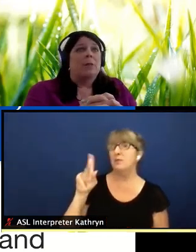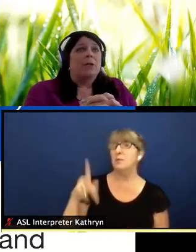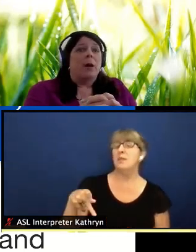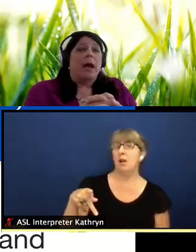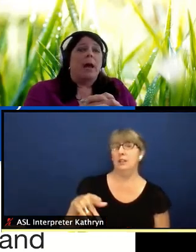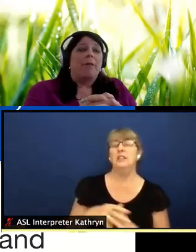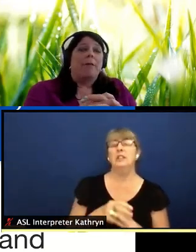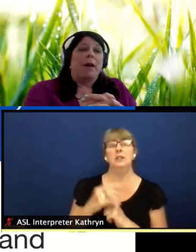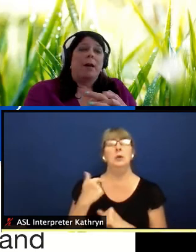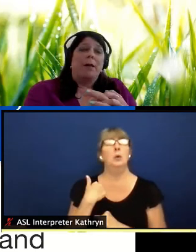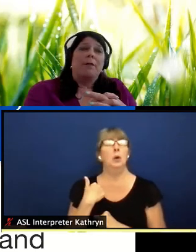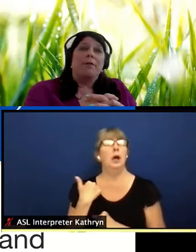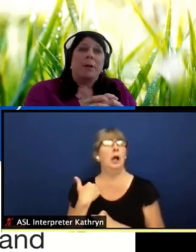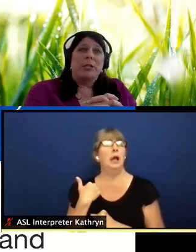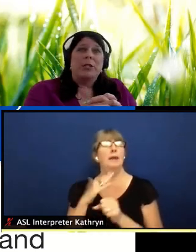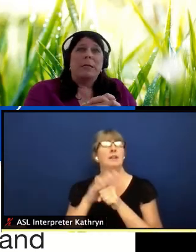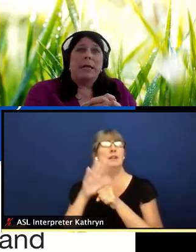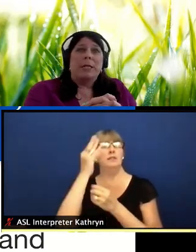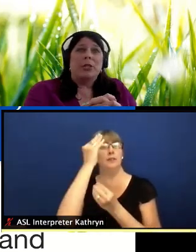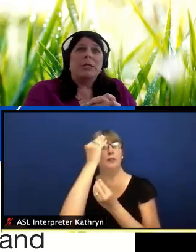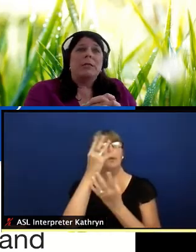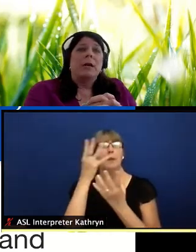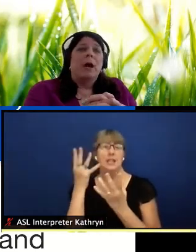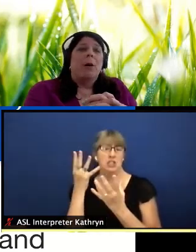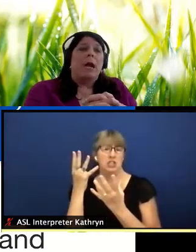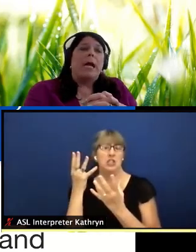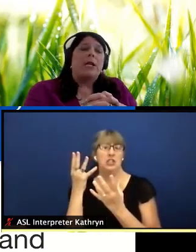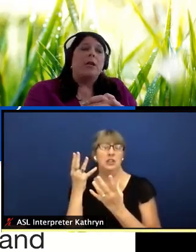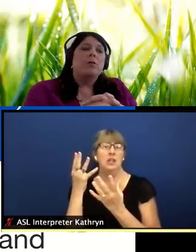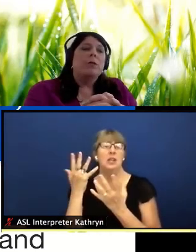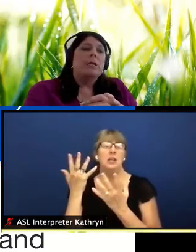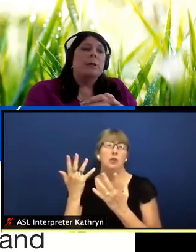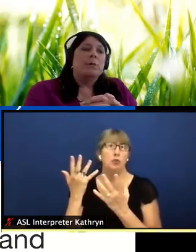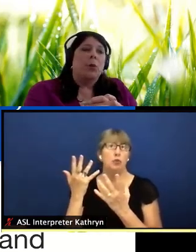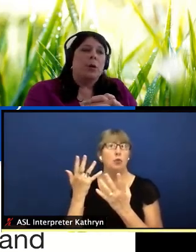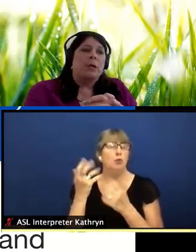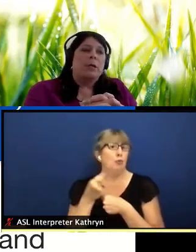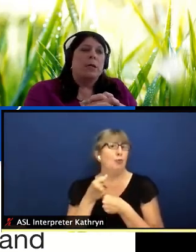So I have enough information to be dangerous, but I know that it's important